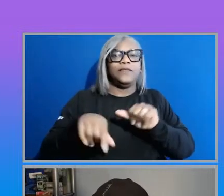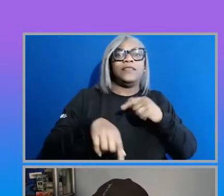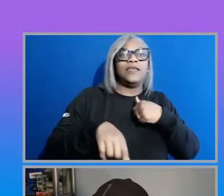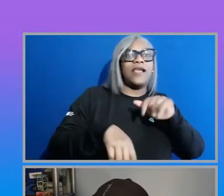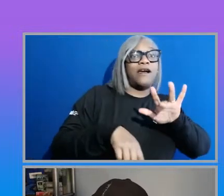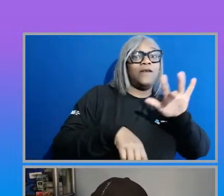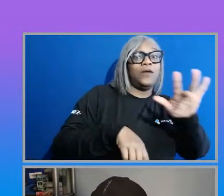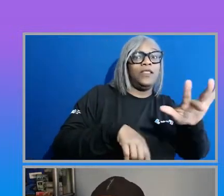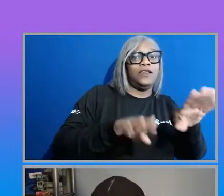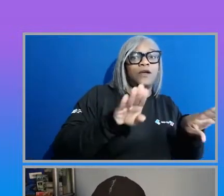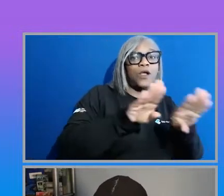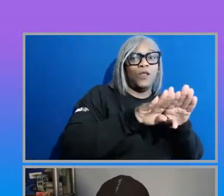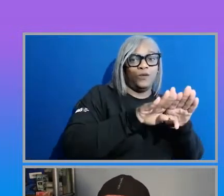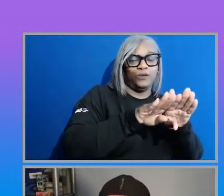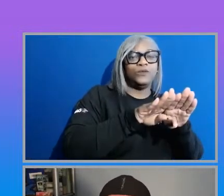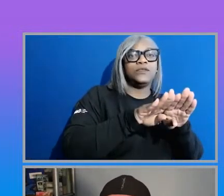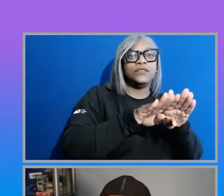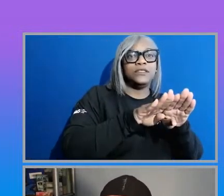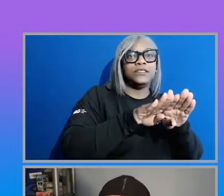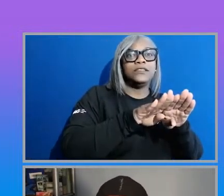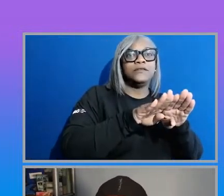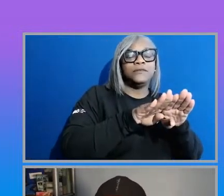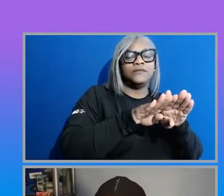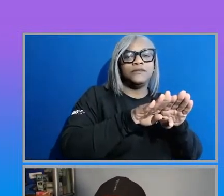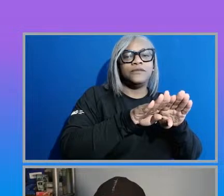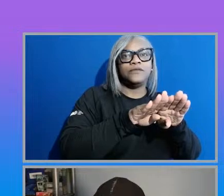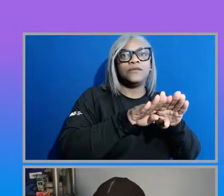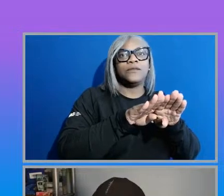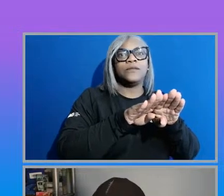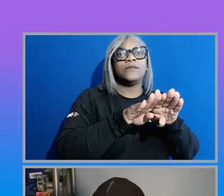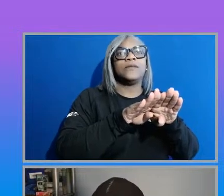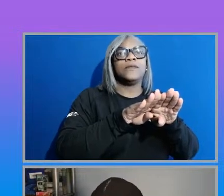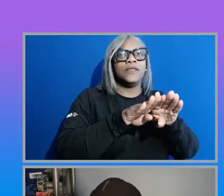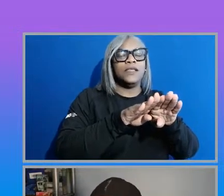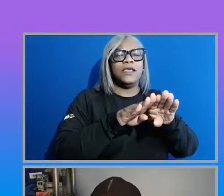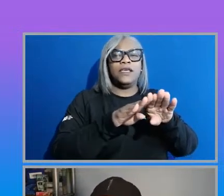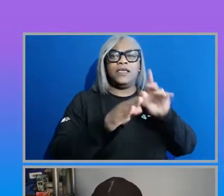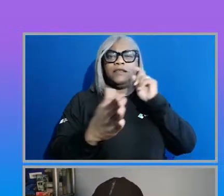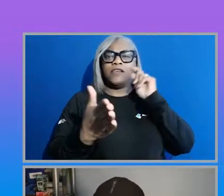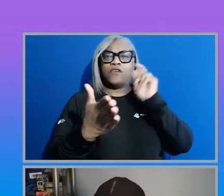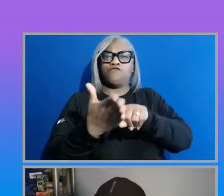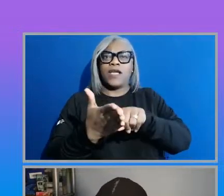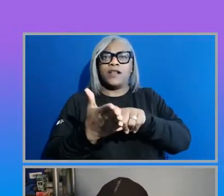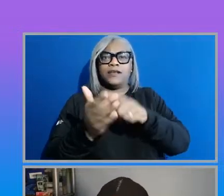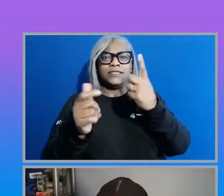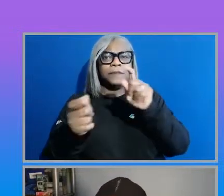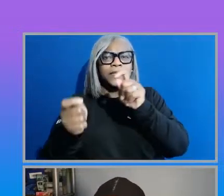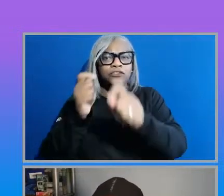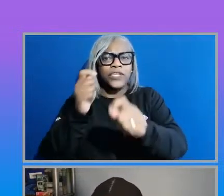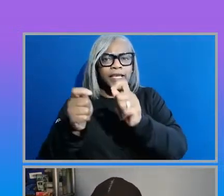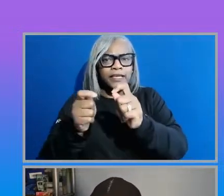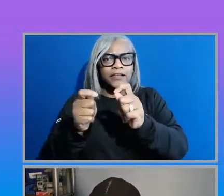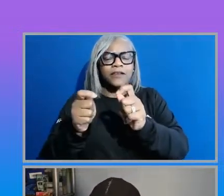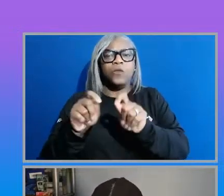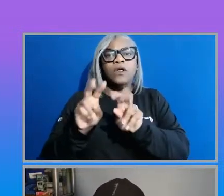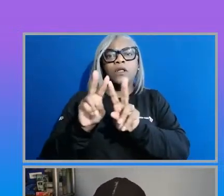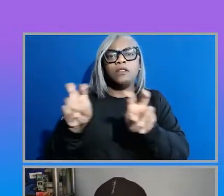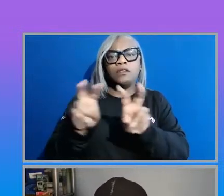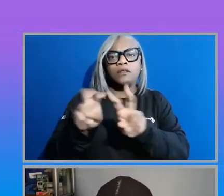going to click close. And again the tool recognizes oh something changed with the state. I'm